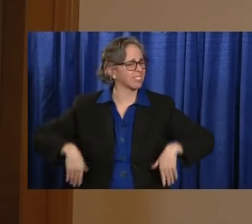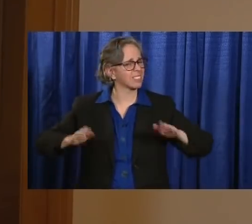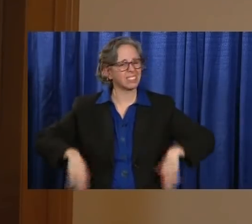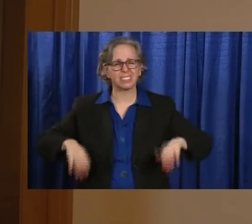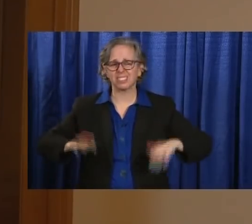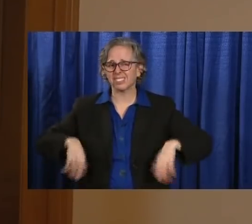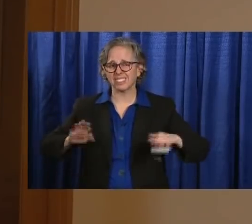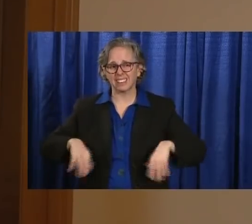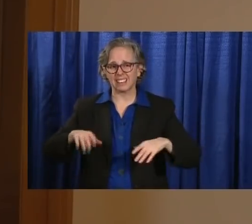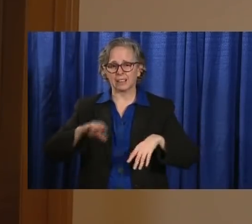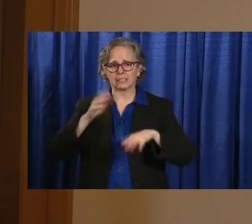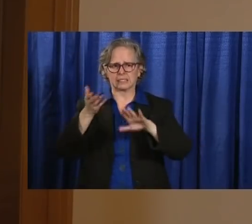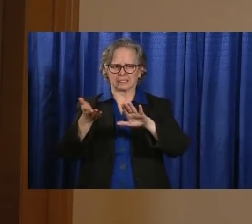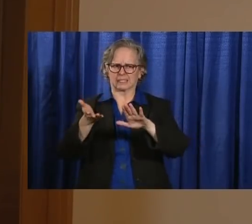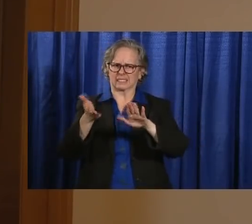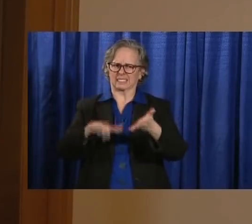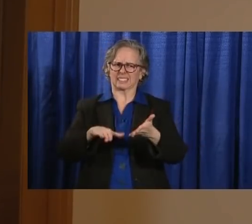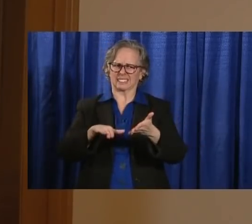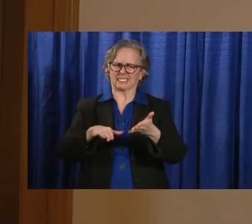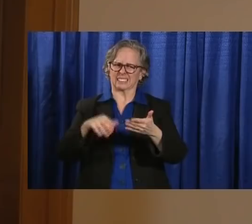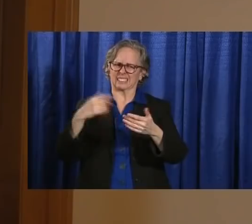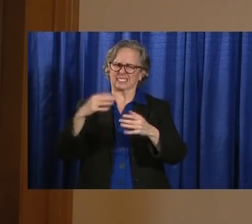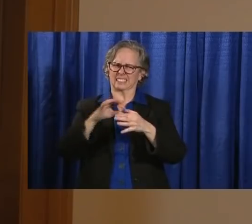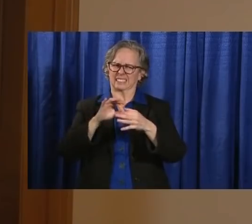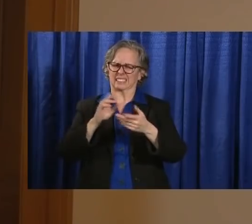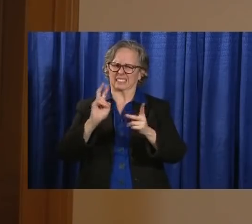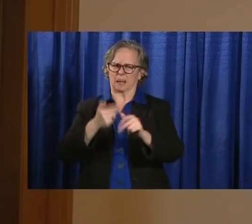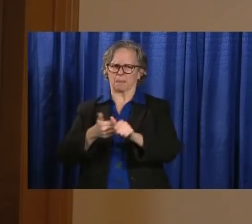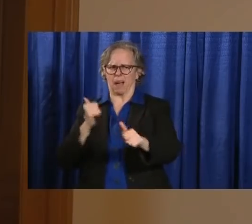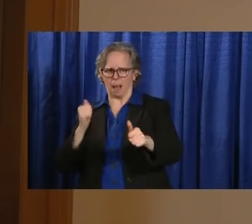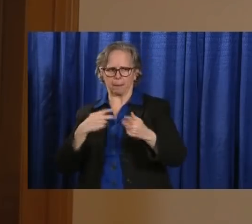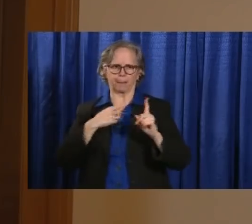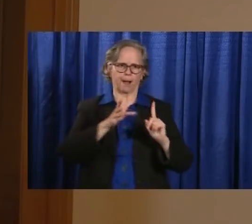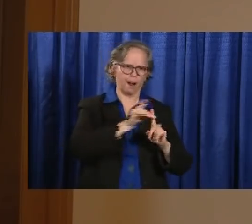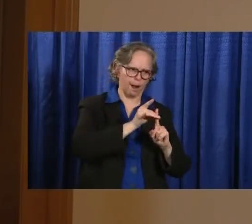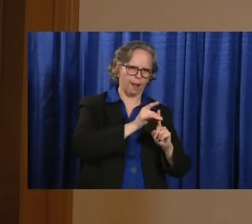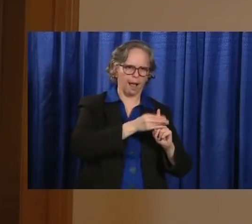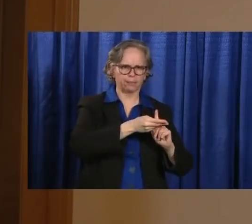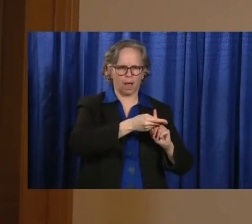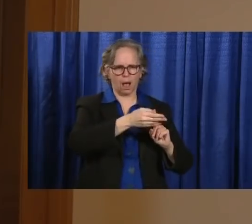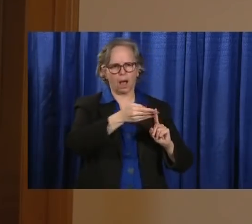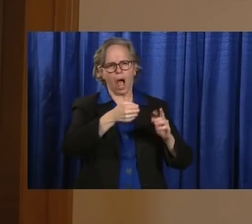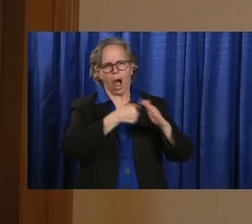IT IS HARD BECAUSE WE DON'T HAVE A LOT OF NUMBERS.